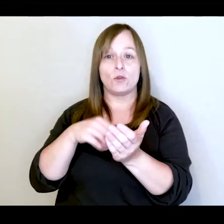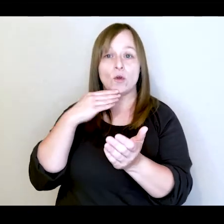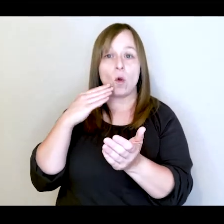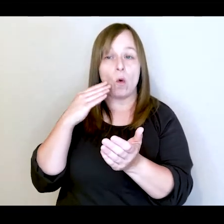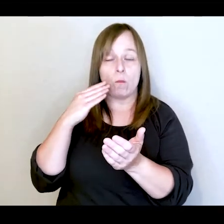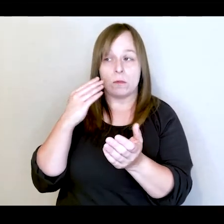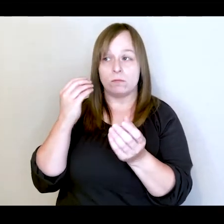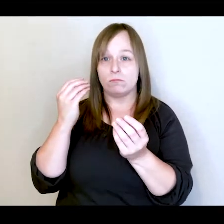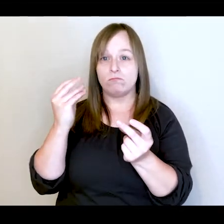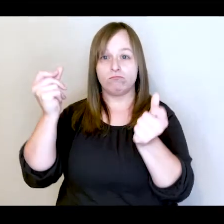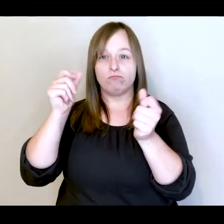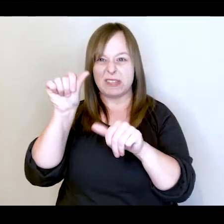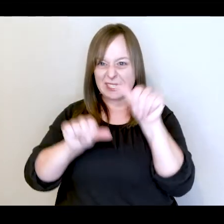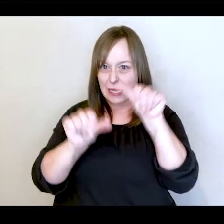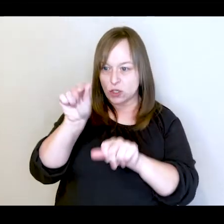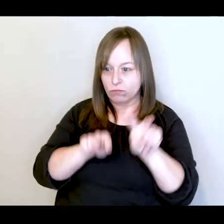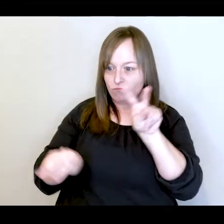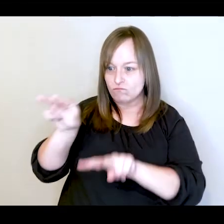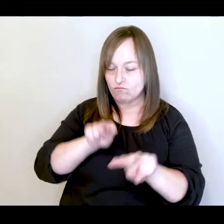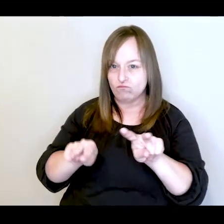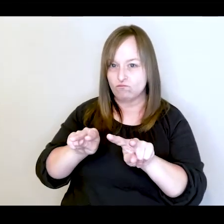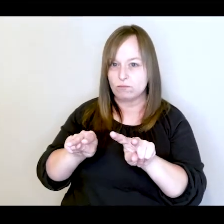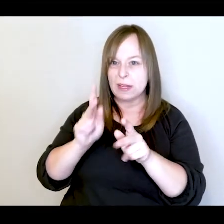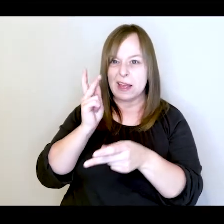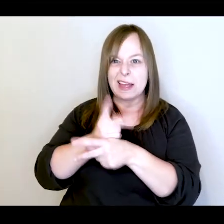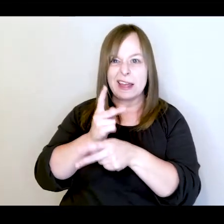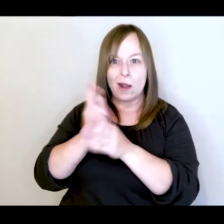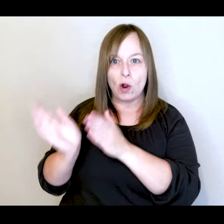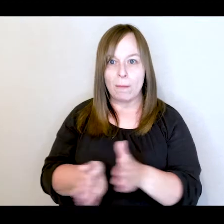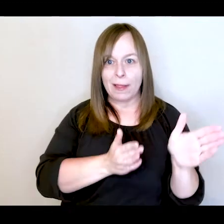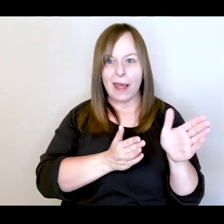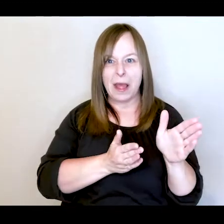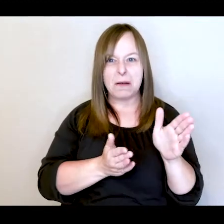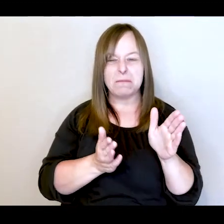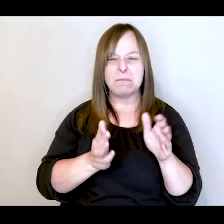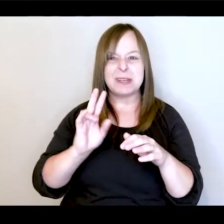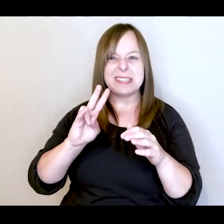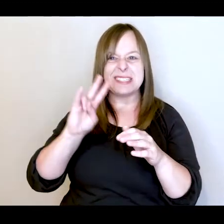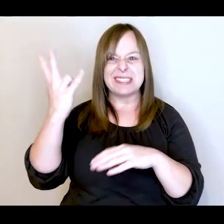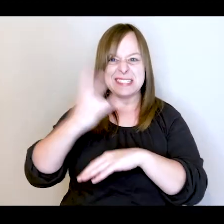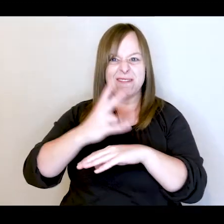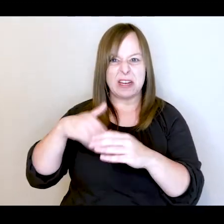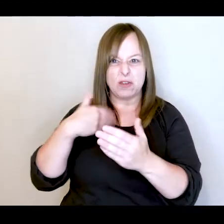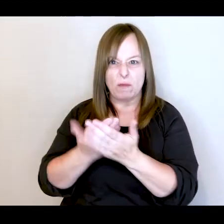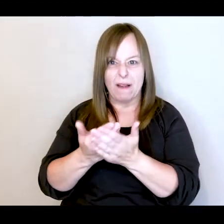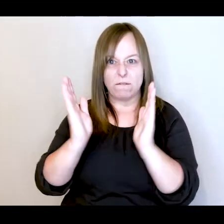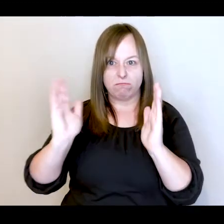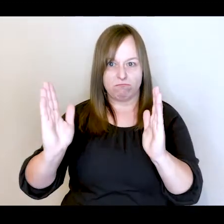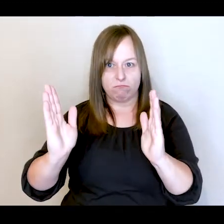nursing home should assess you and put together a care plan within seven days, I believe.